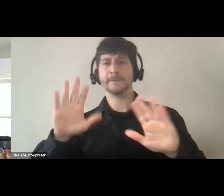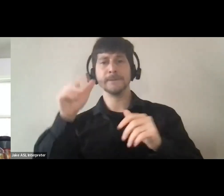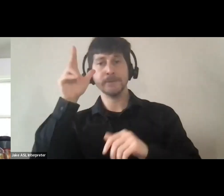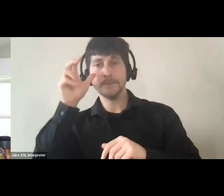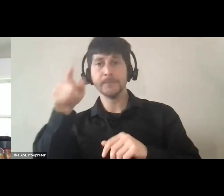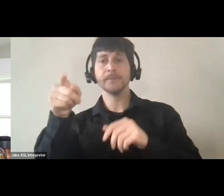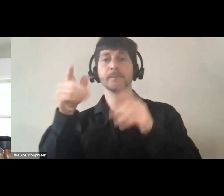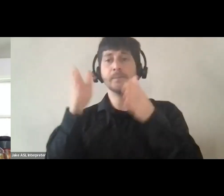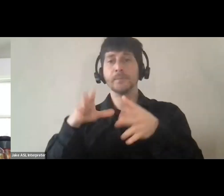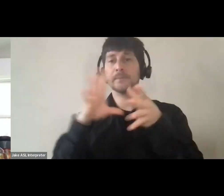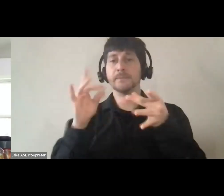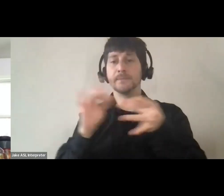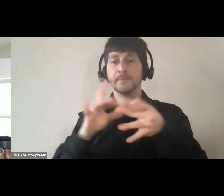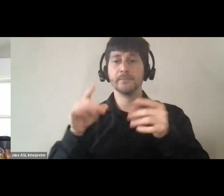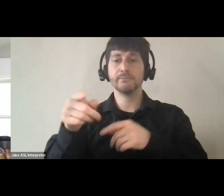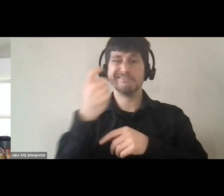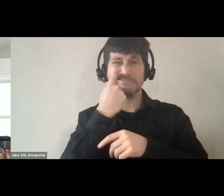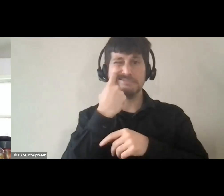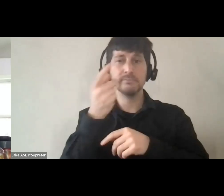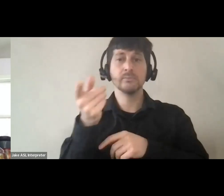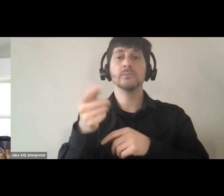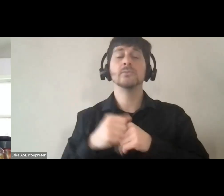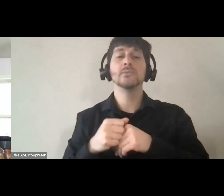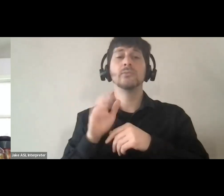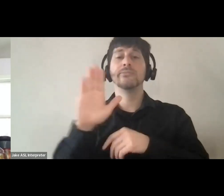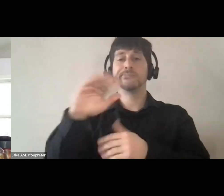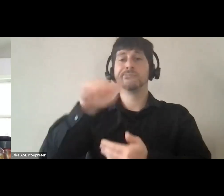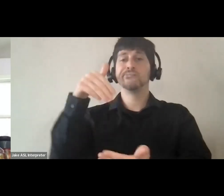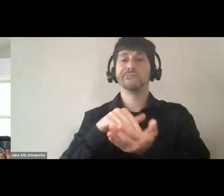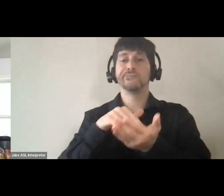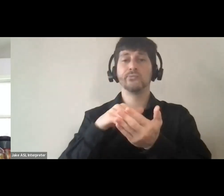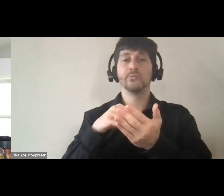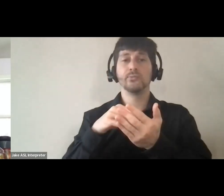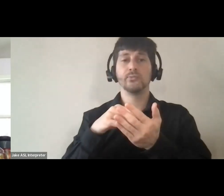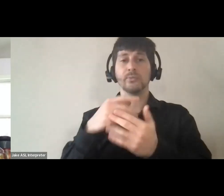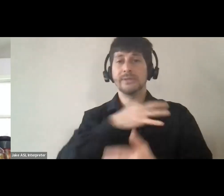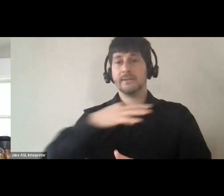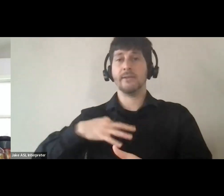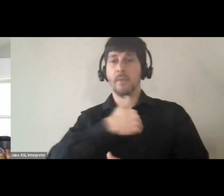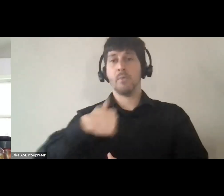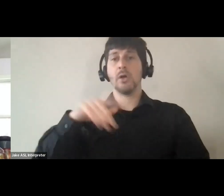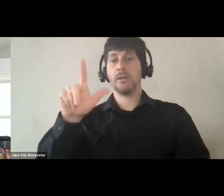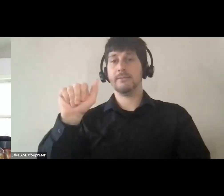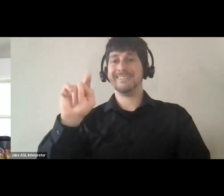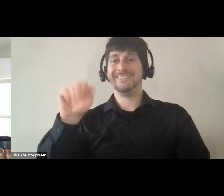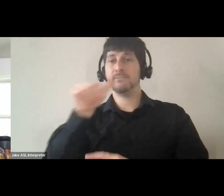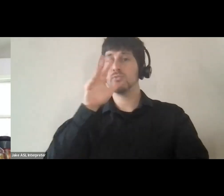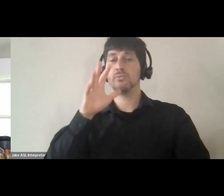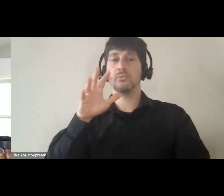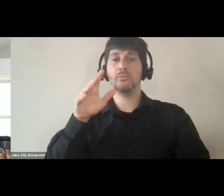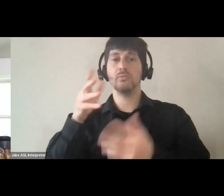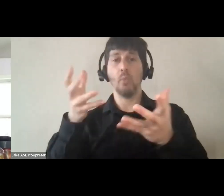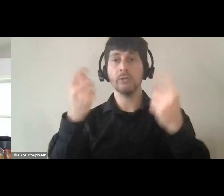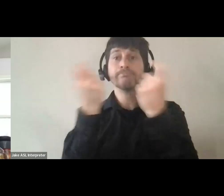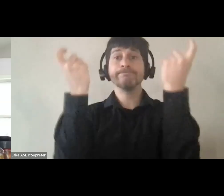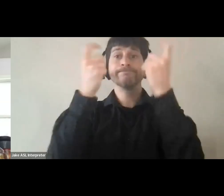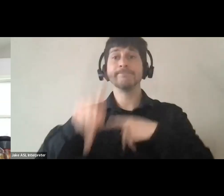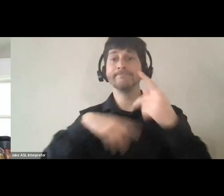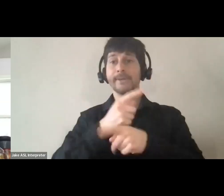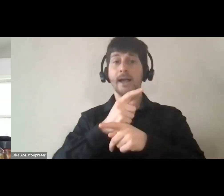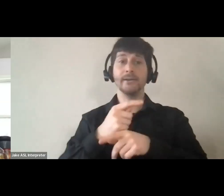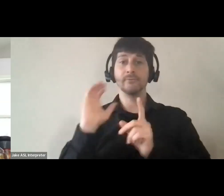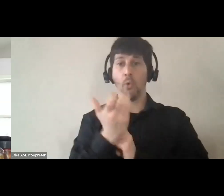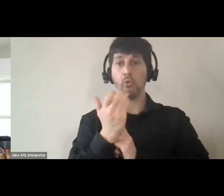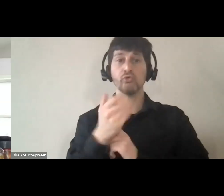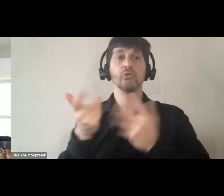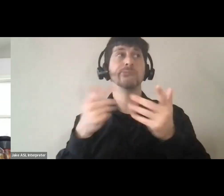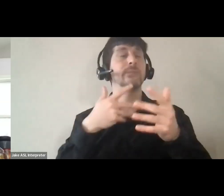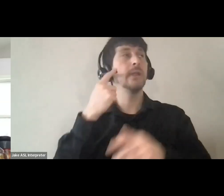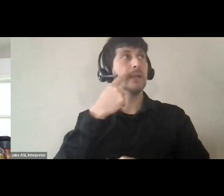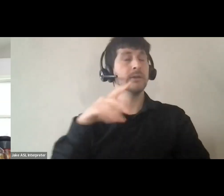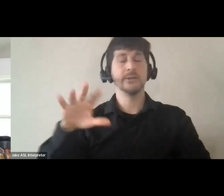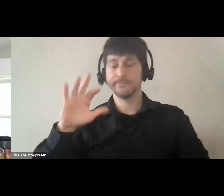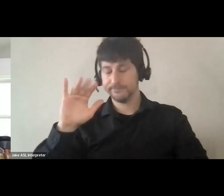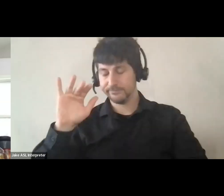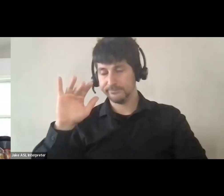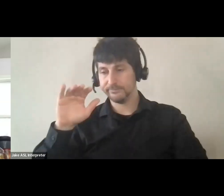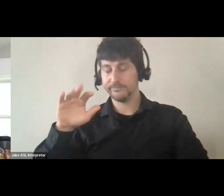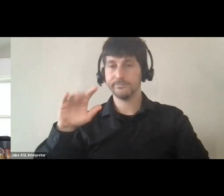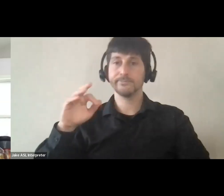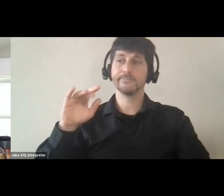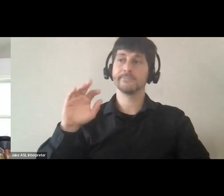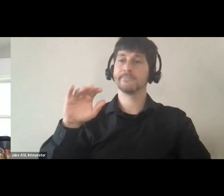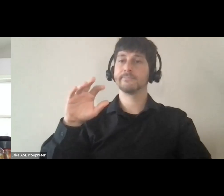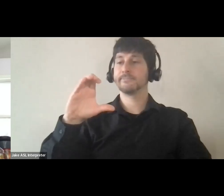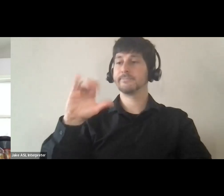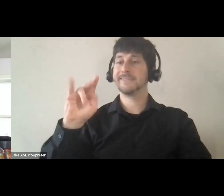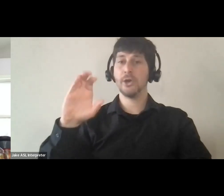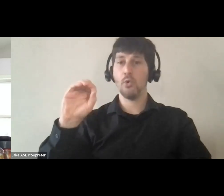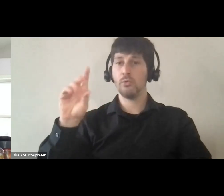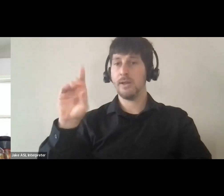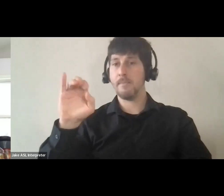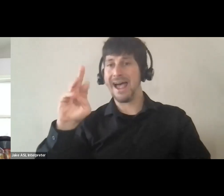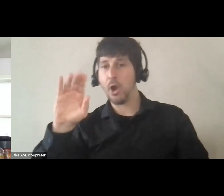And, you know, when I speak of "this," I know that there's like a sensitive cultural line.